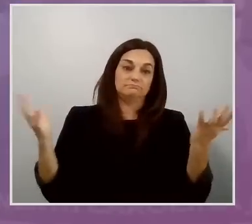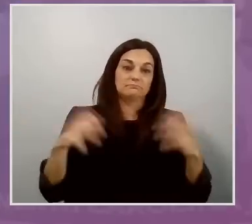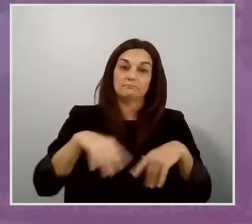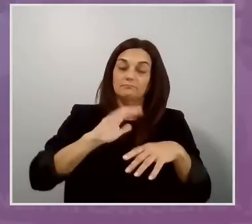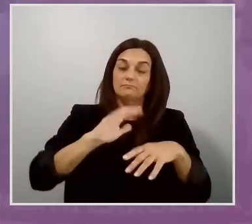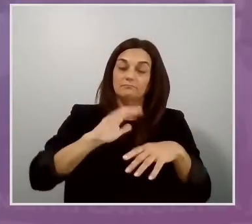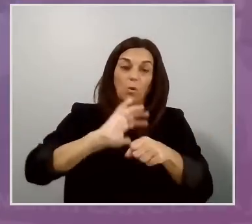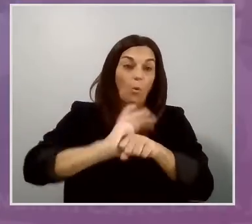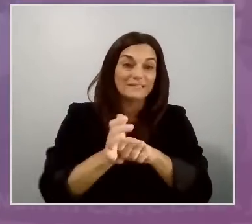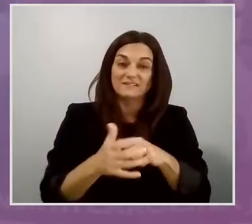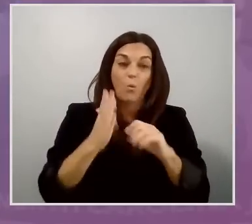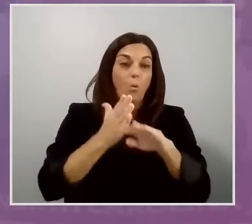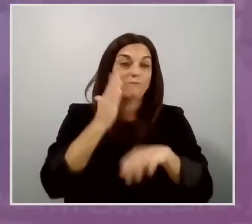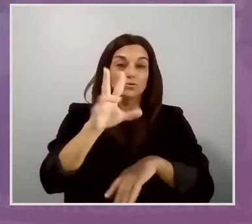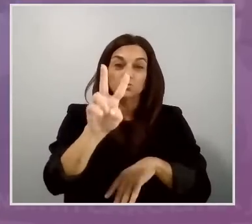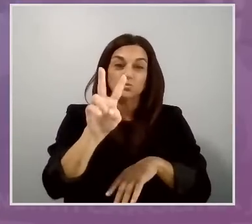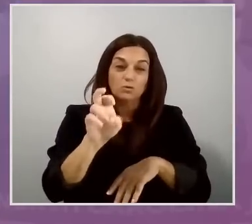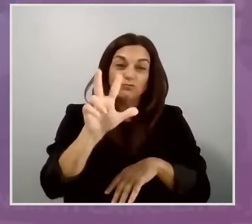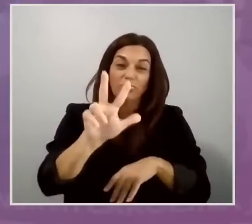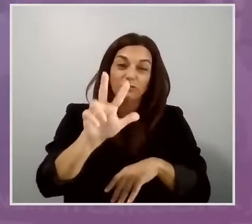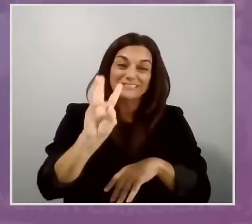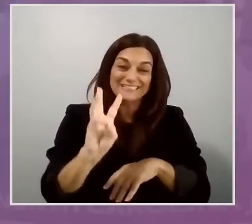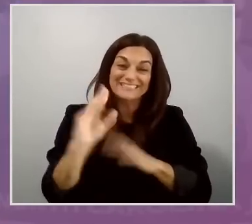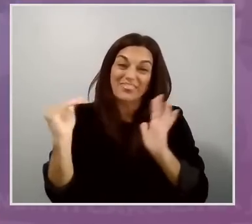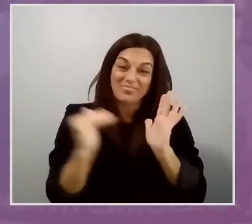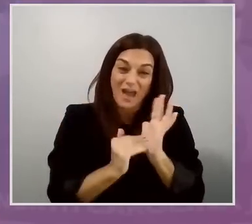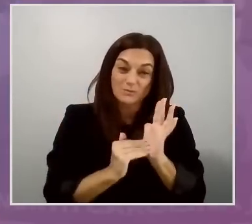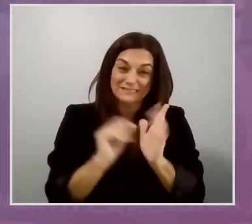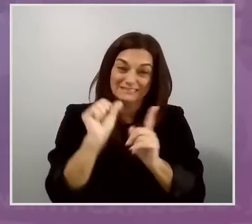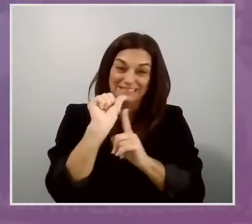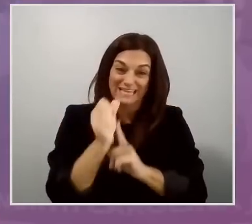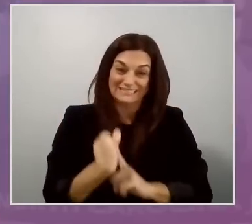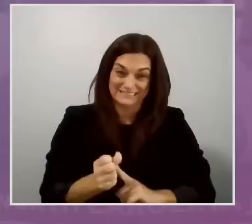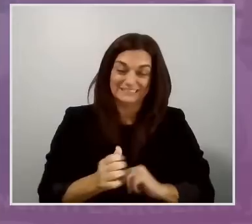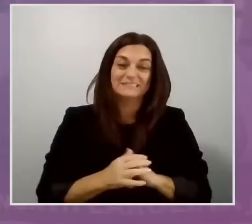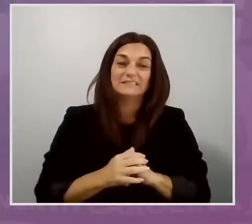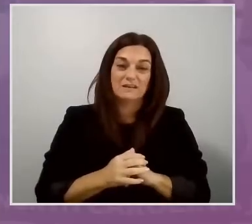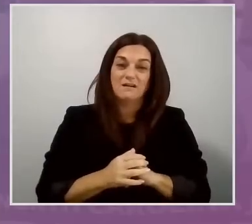ABOUT THE IMPACT TO NORTH